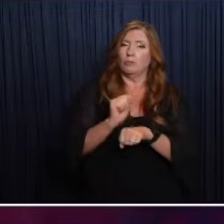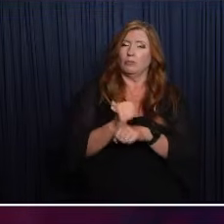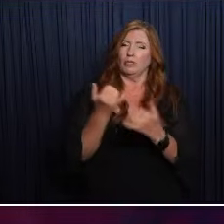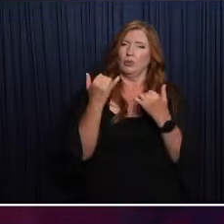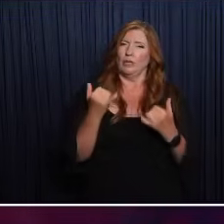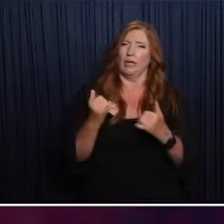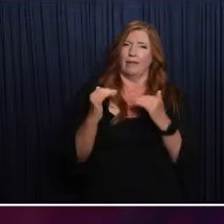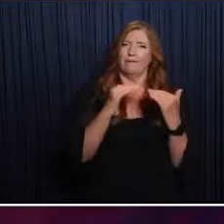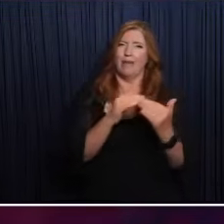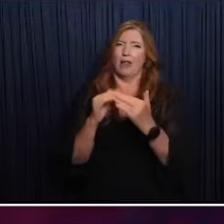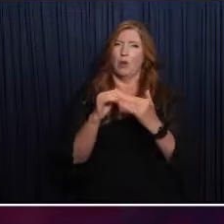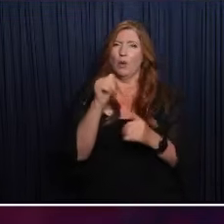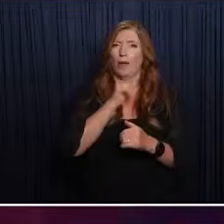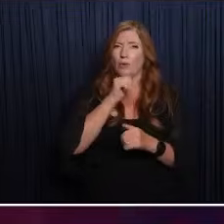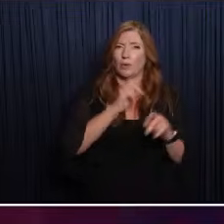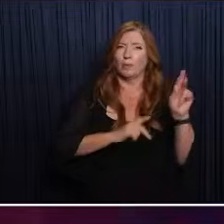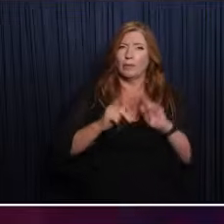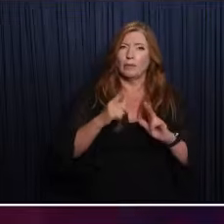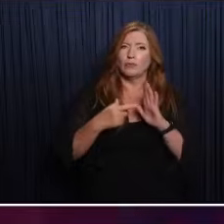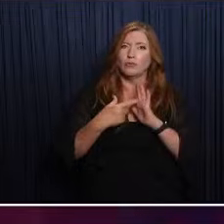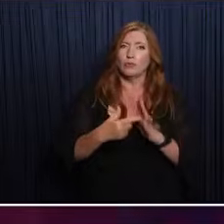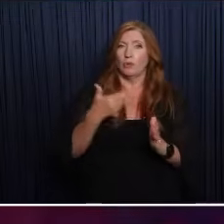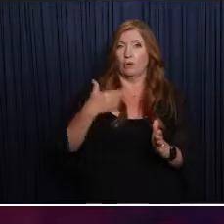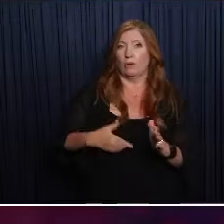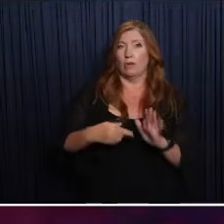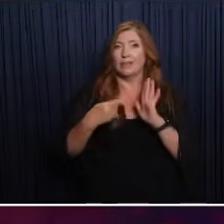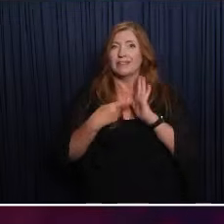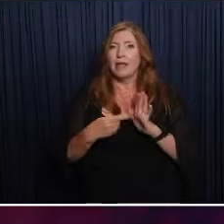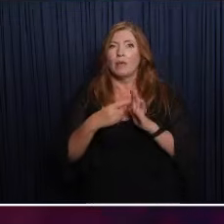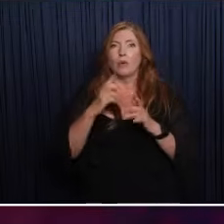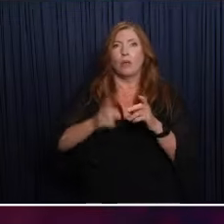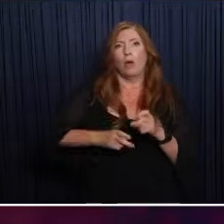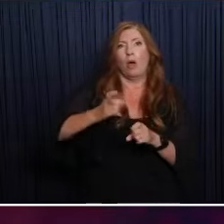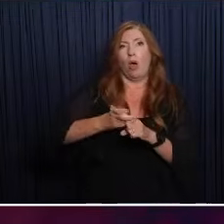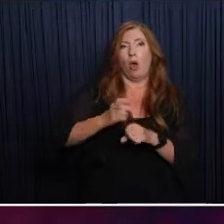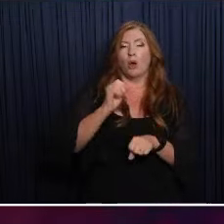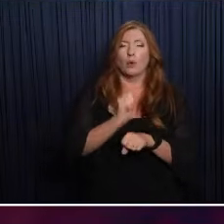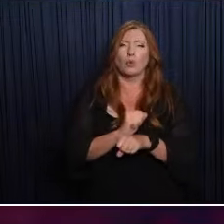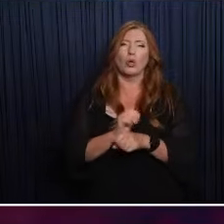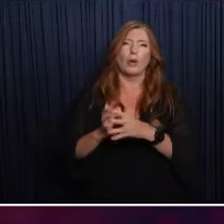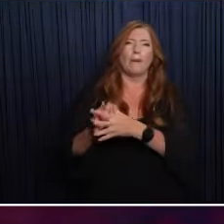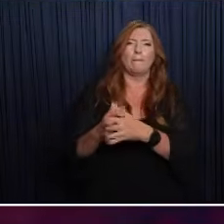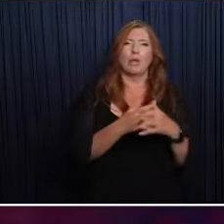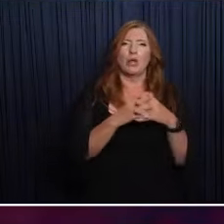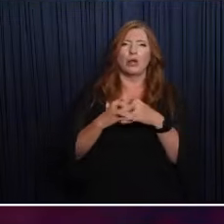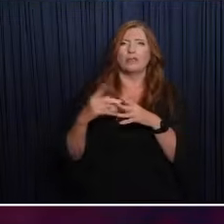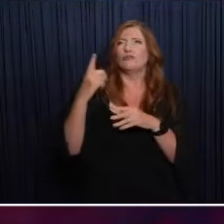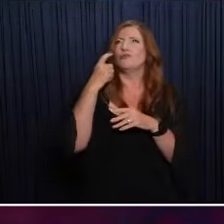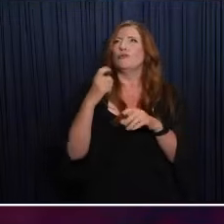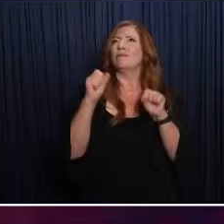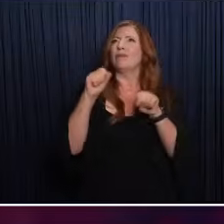MY NAME IS JOHN TROBOUGH. I STAND BEFORE MY FELLOW ARIZONANS TONIGHT TO SHARE WITH